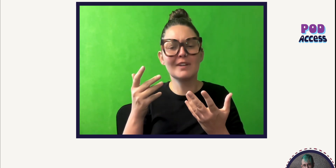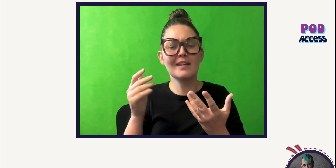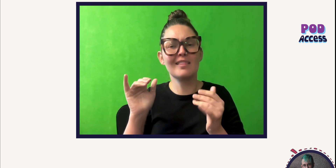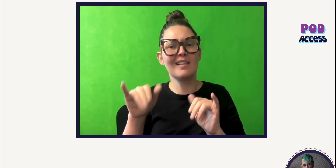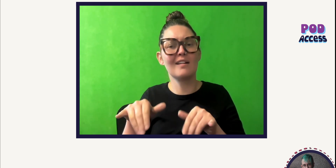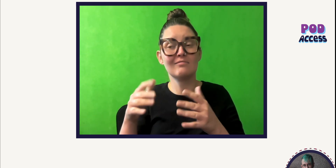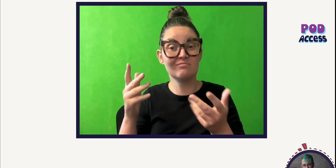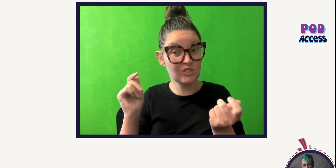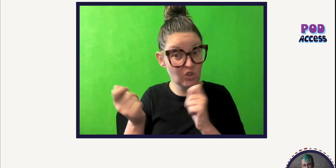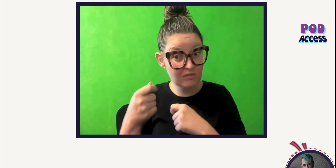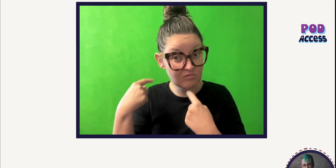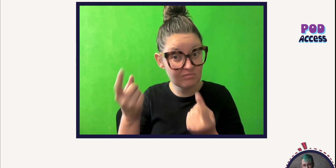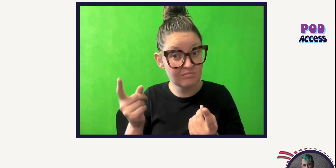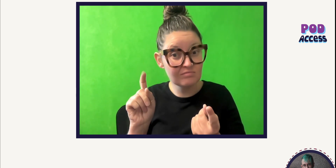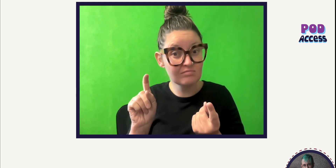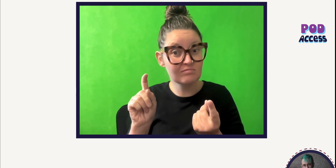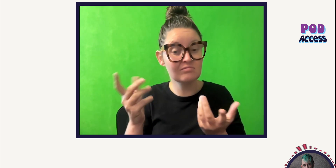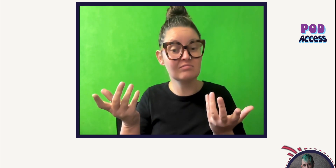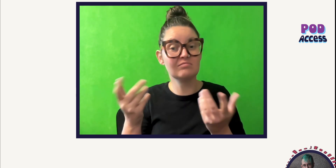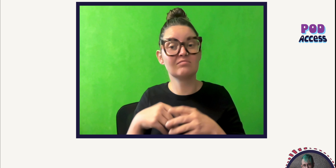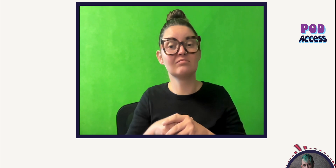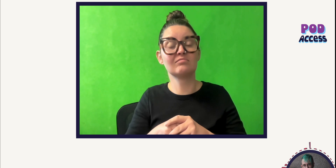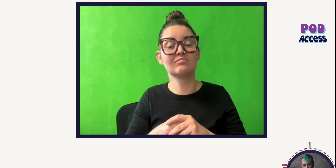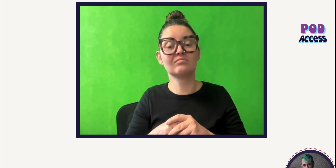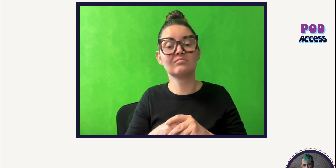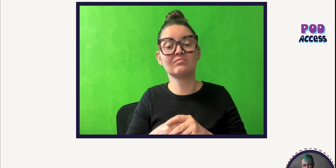Perhaps that's changed since then. I'm not positive.